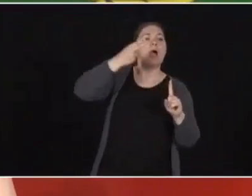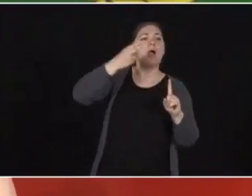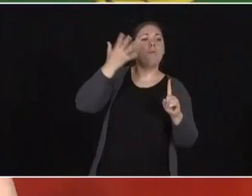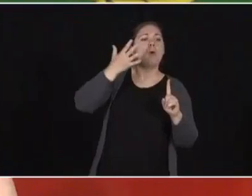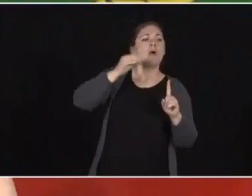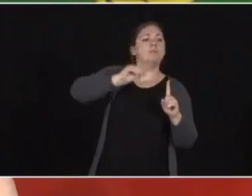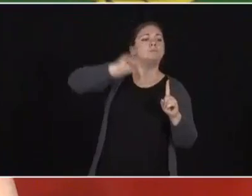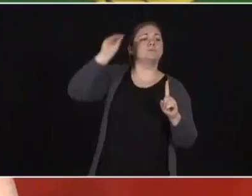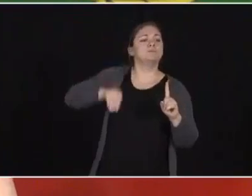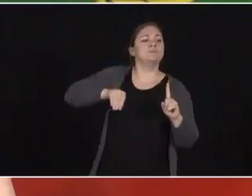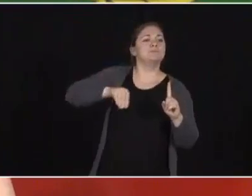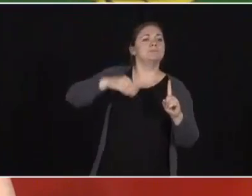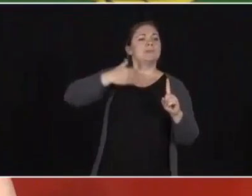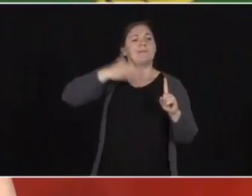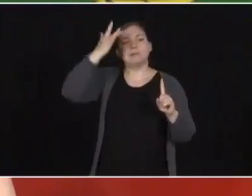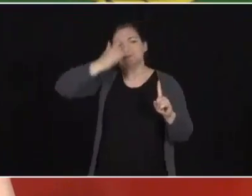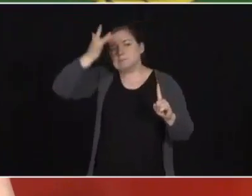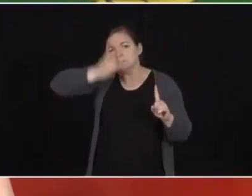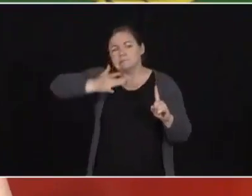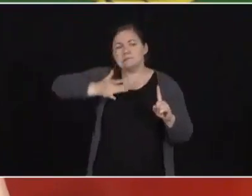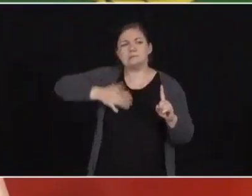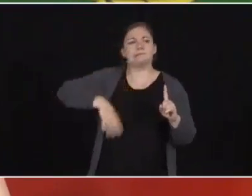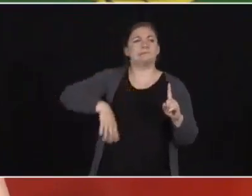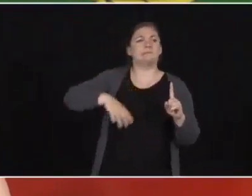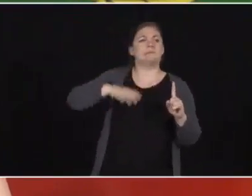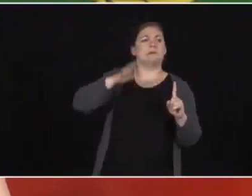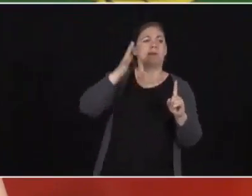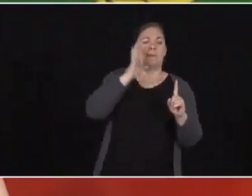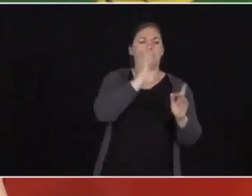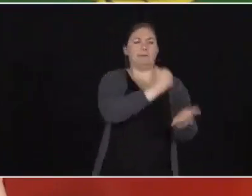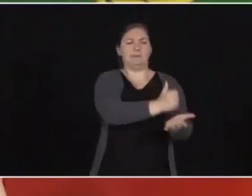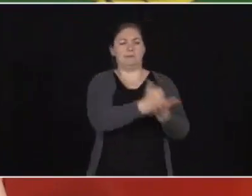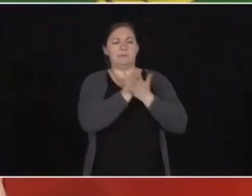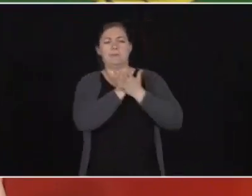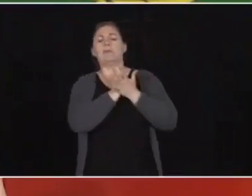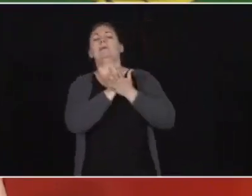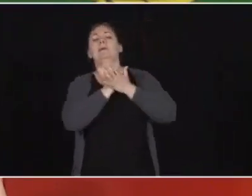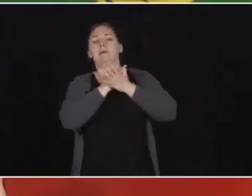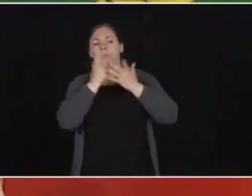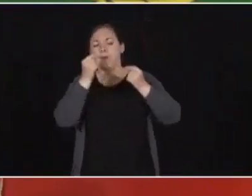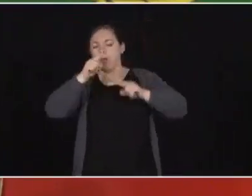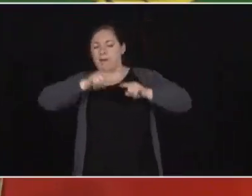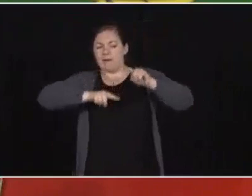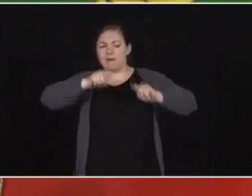with the statistical Yacht that you can still understand burden of disease in different communities and better inform what that